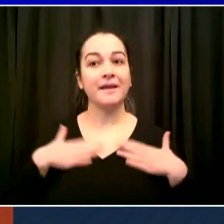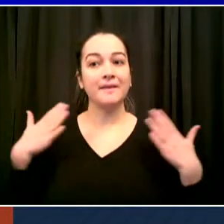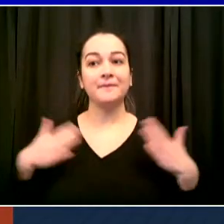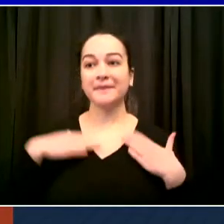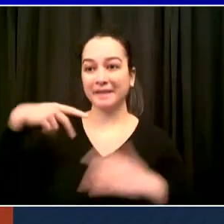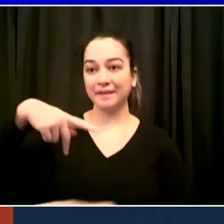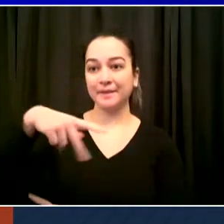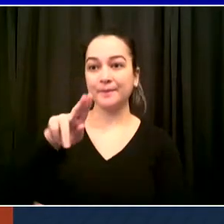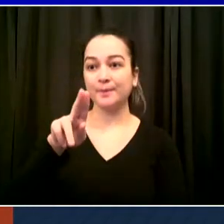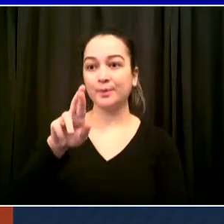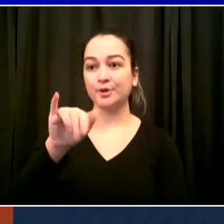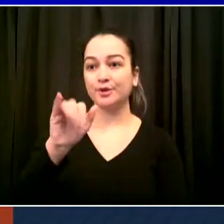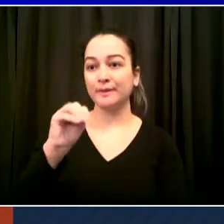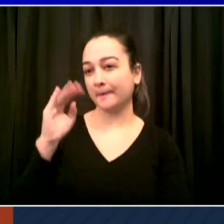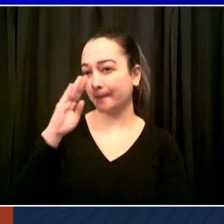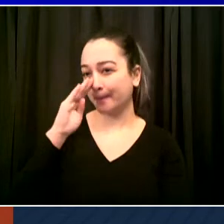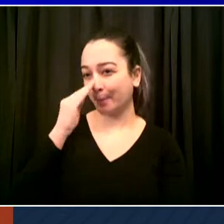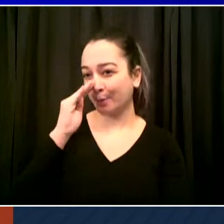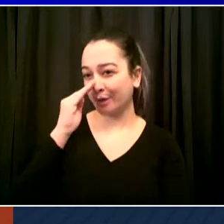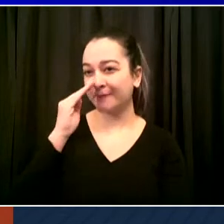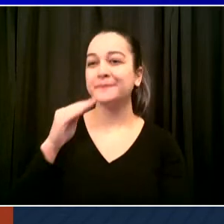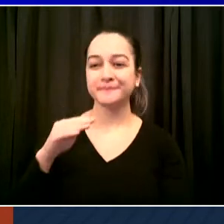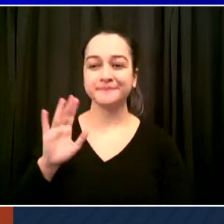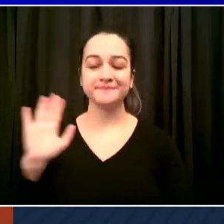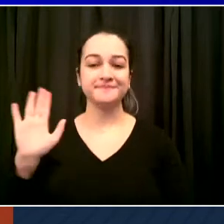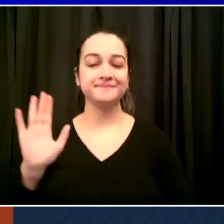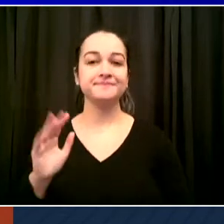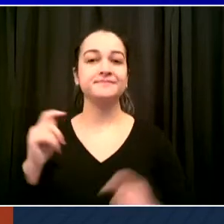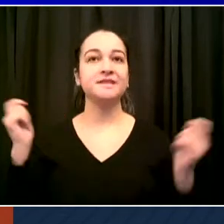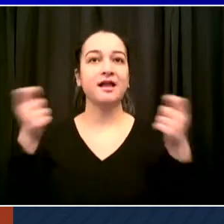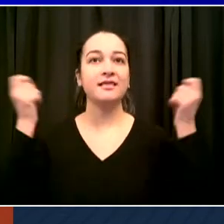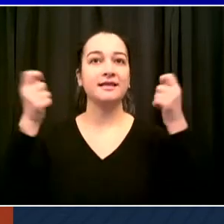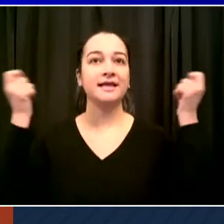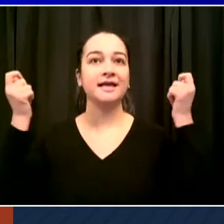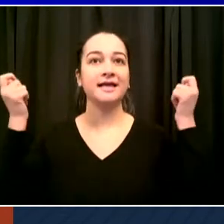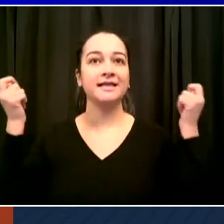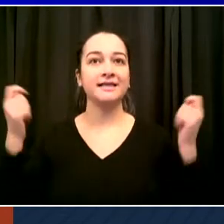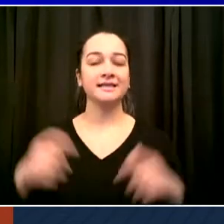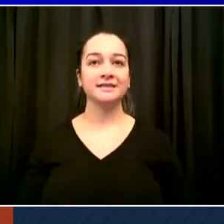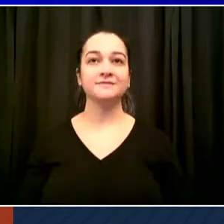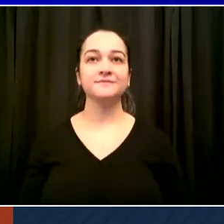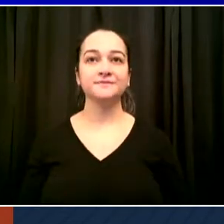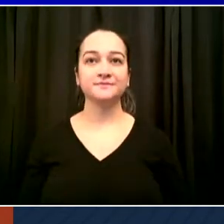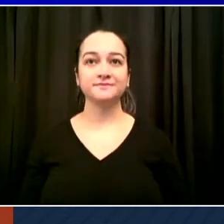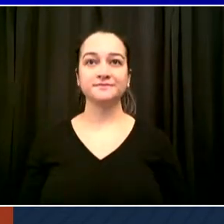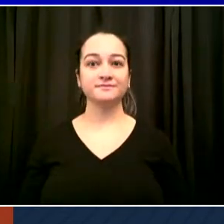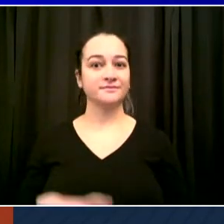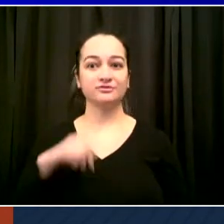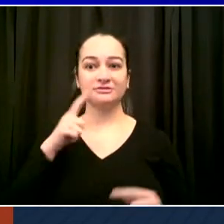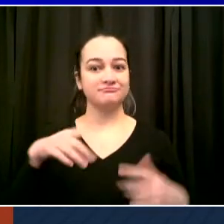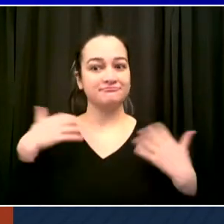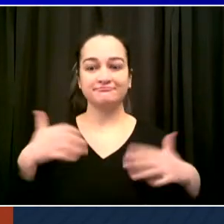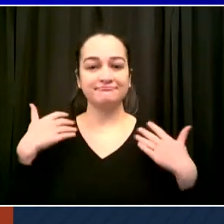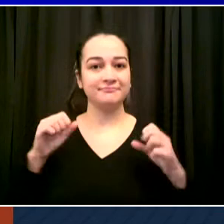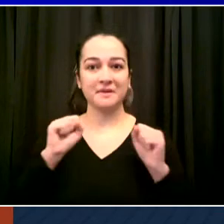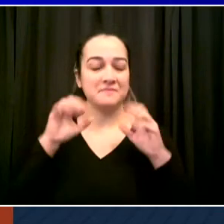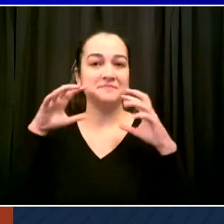CELEBRATION,